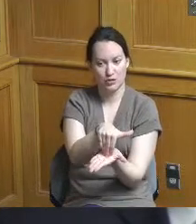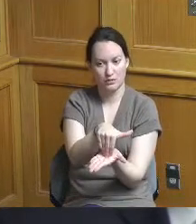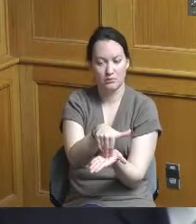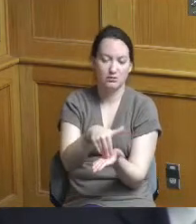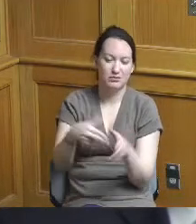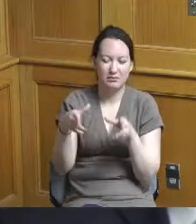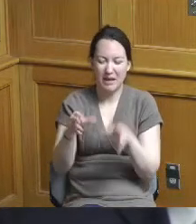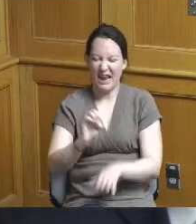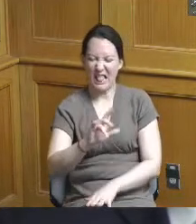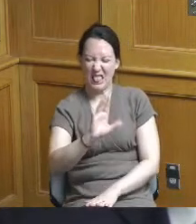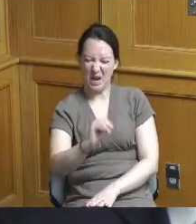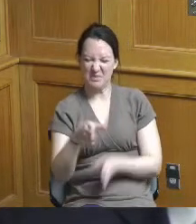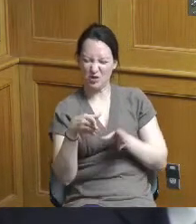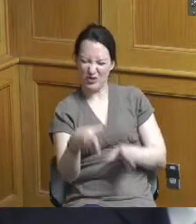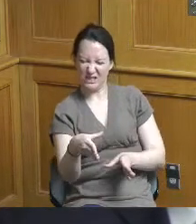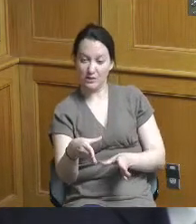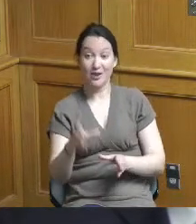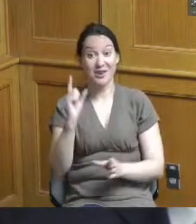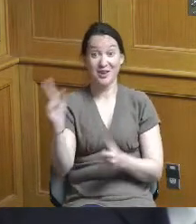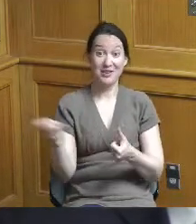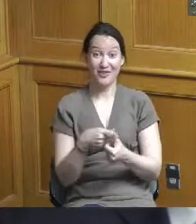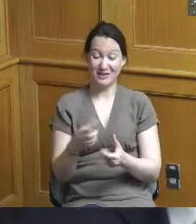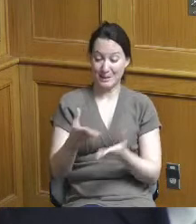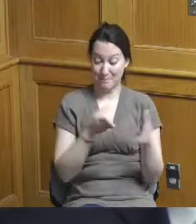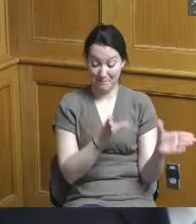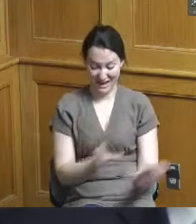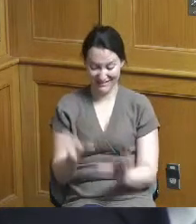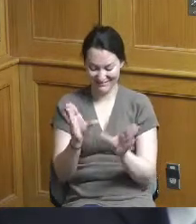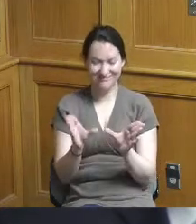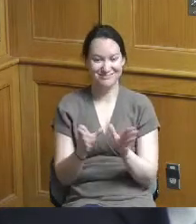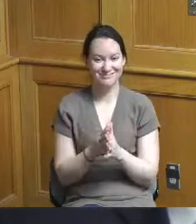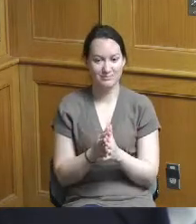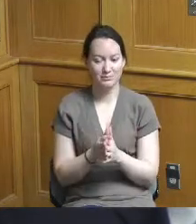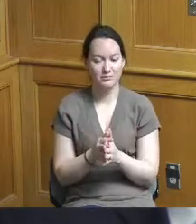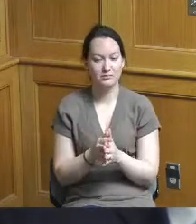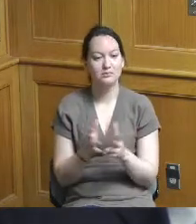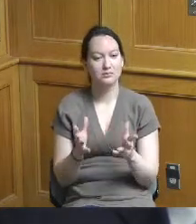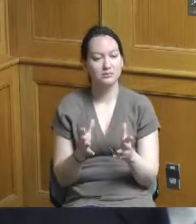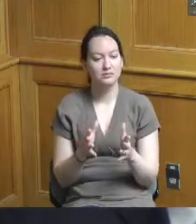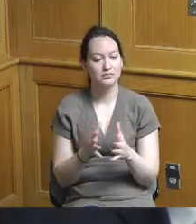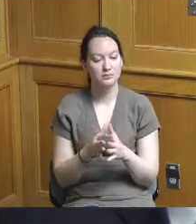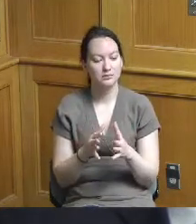that was one of the first plans that was out there the and that was actually a position that